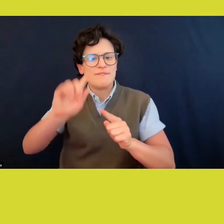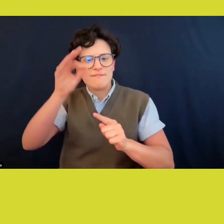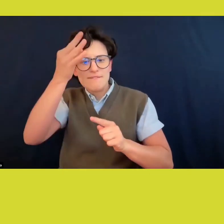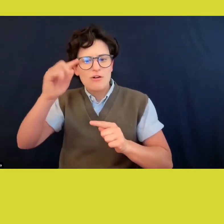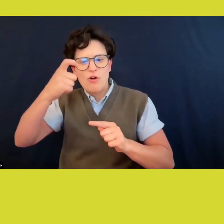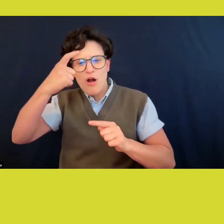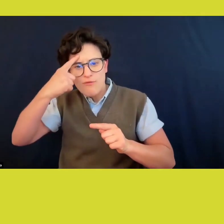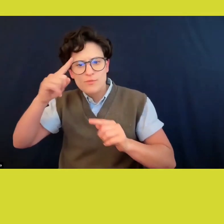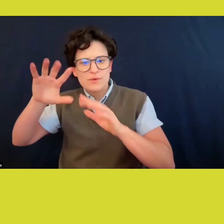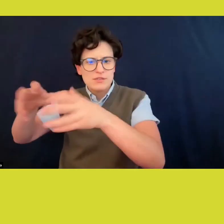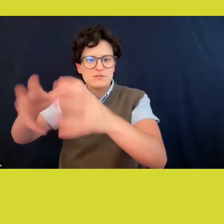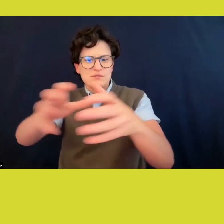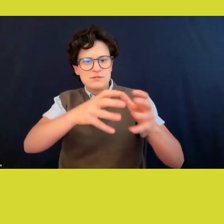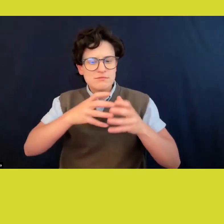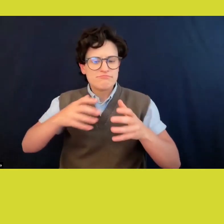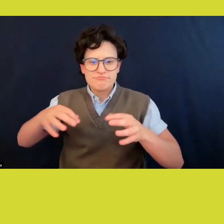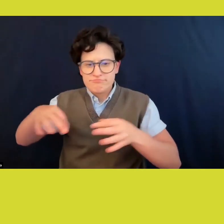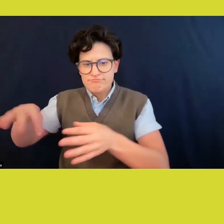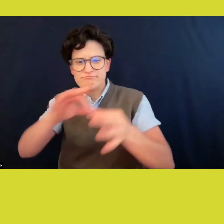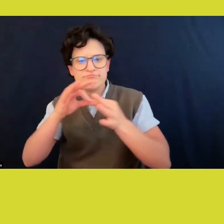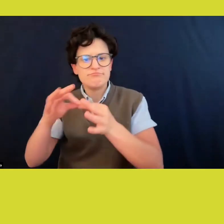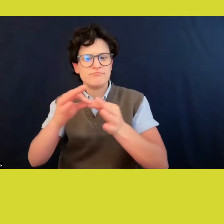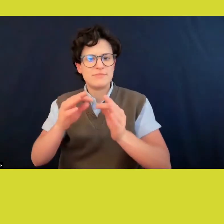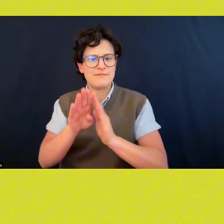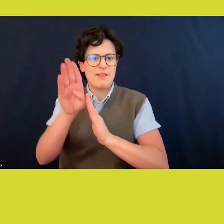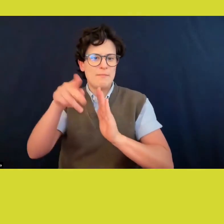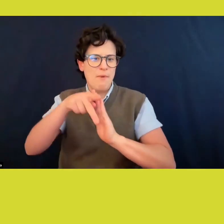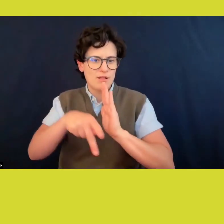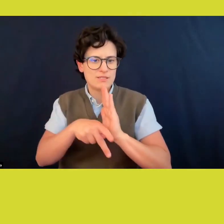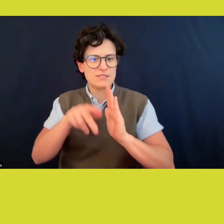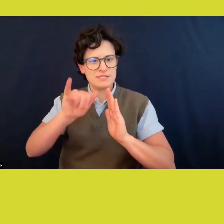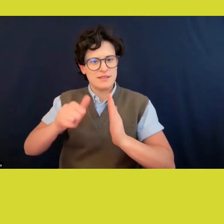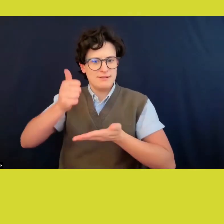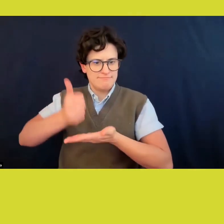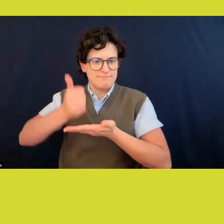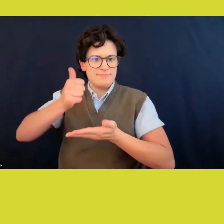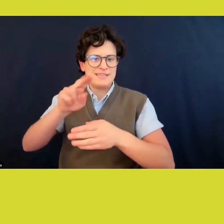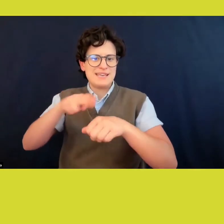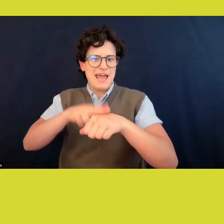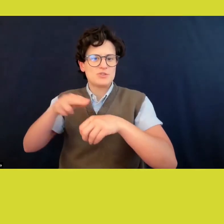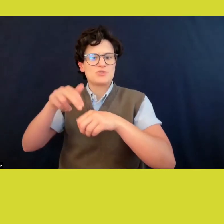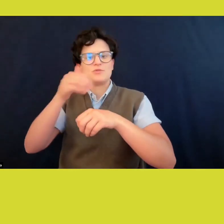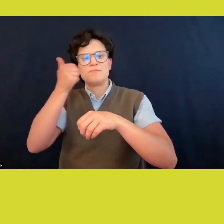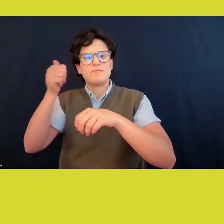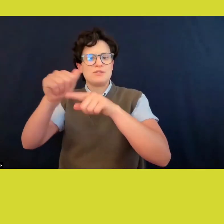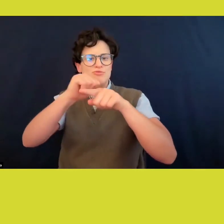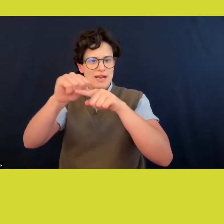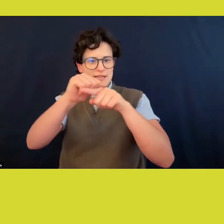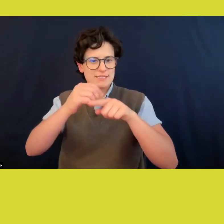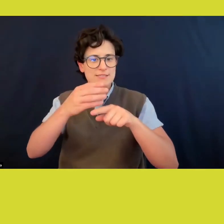advocate at the National Coalition for the Homeless. She's a woman with lived experience of